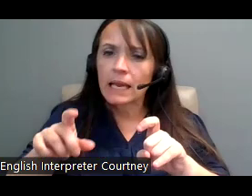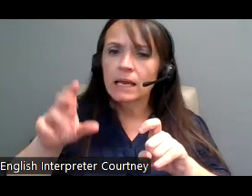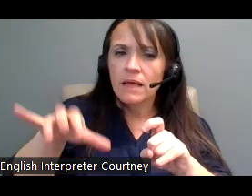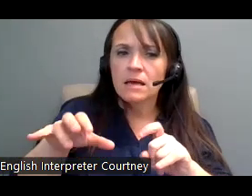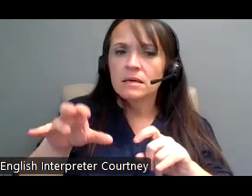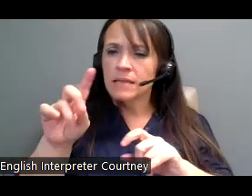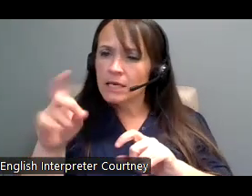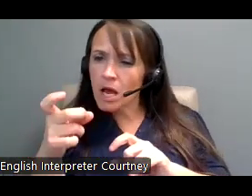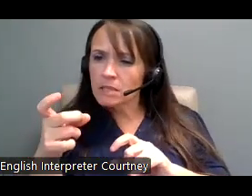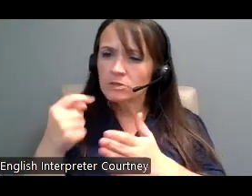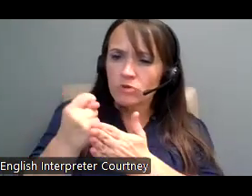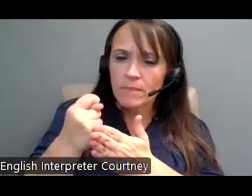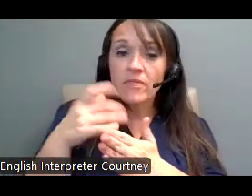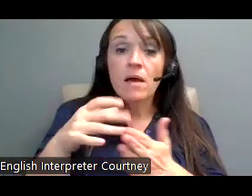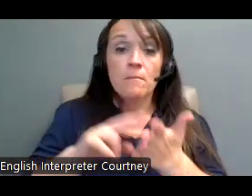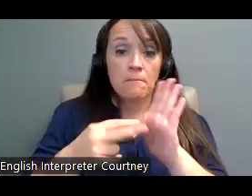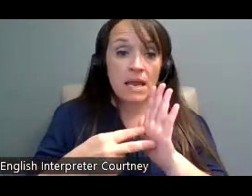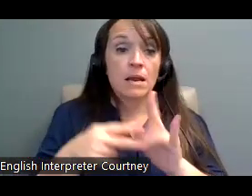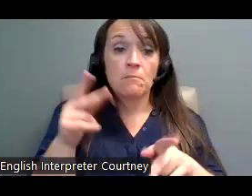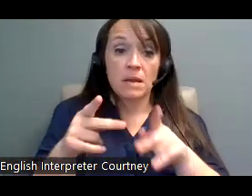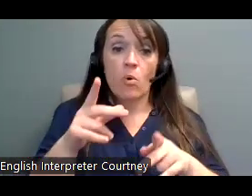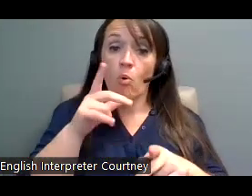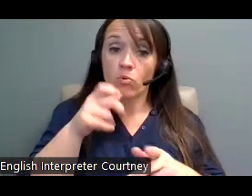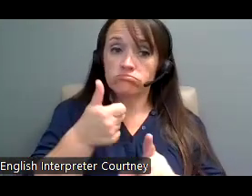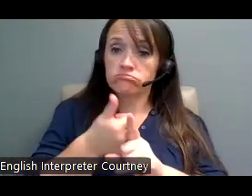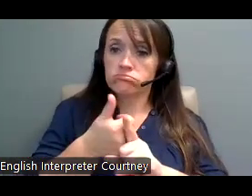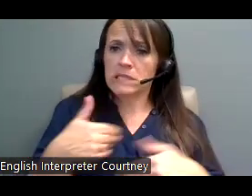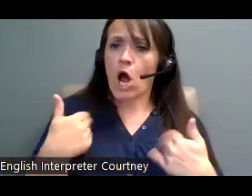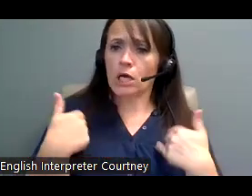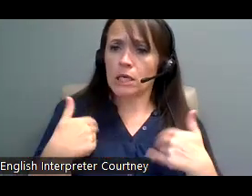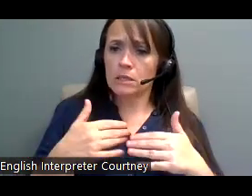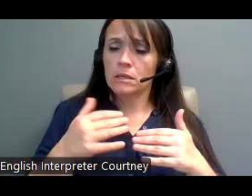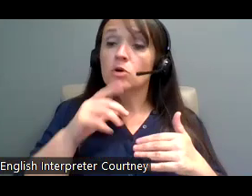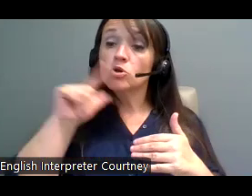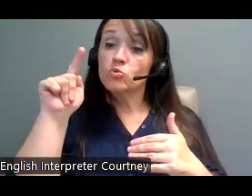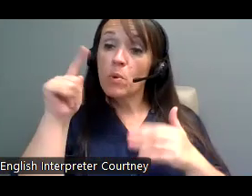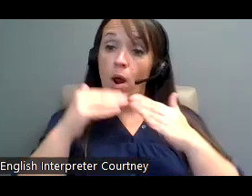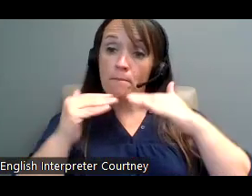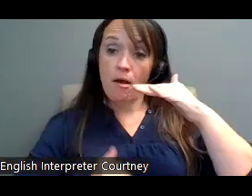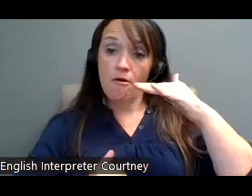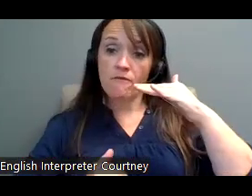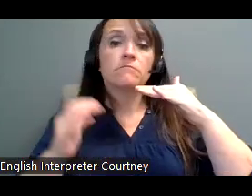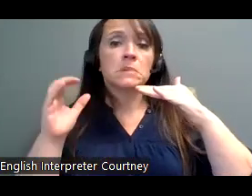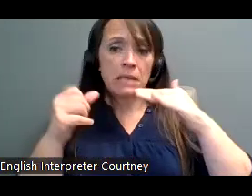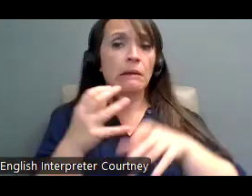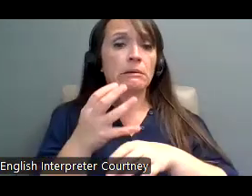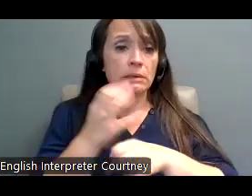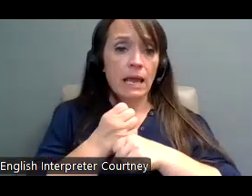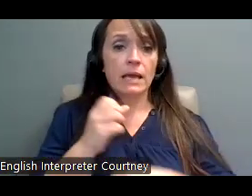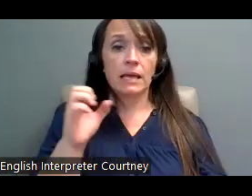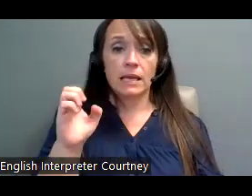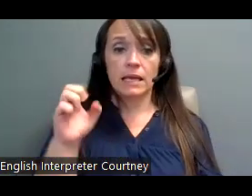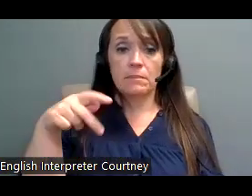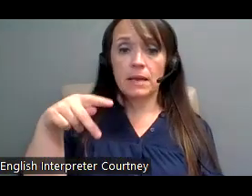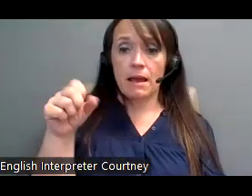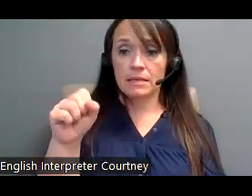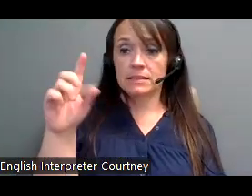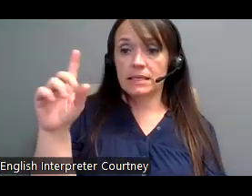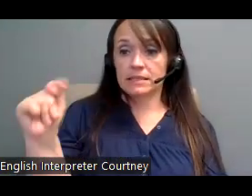people under the age of 21 can qualify for EPSDT services. What it is, focusing on early detection